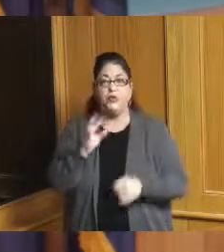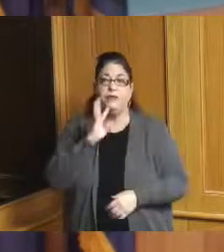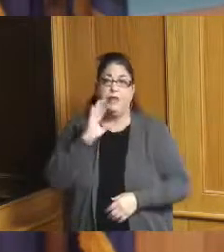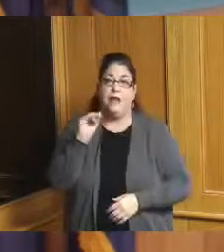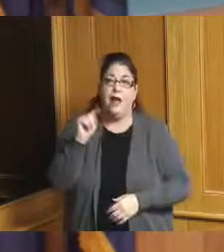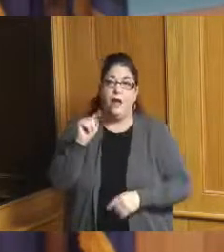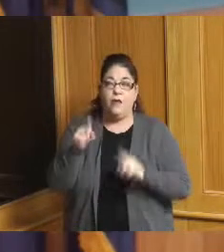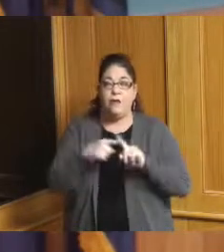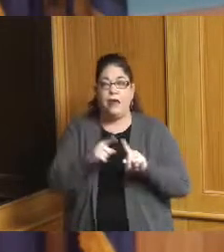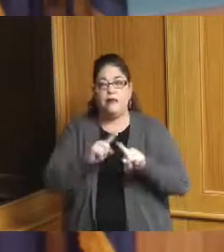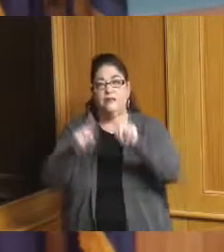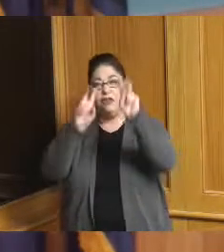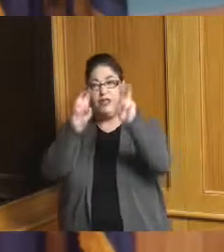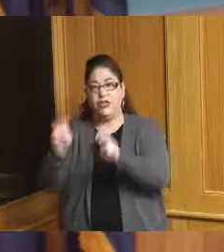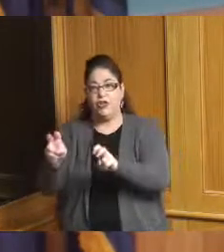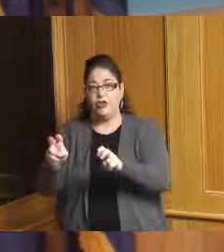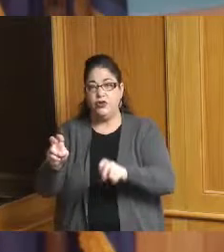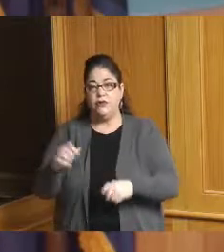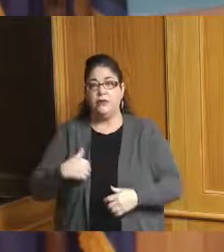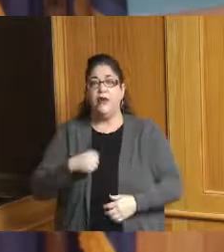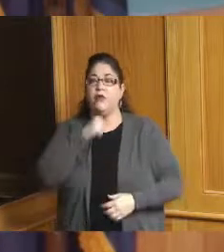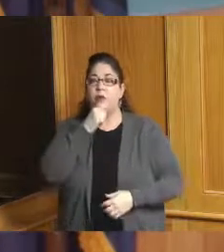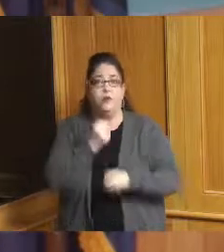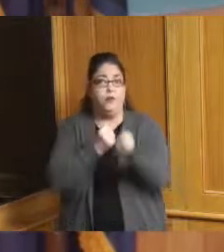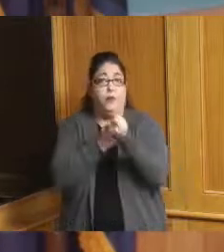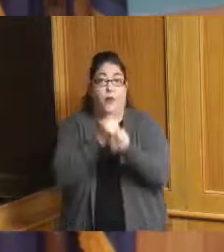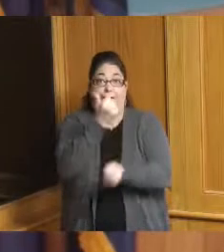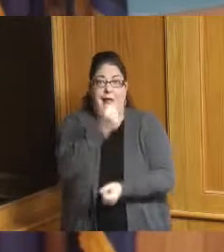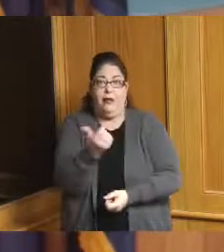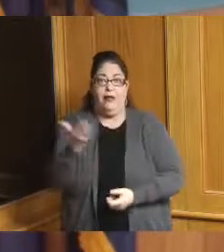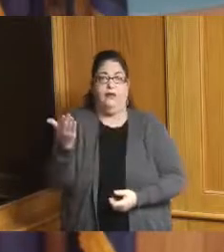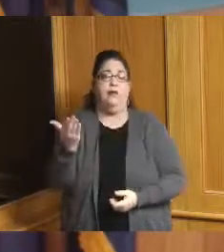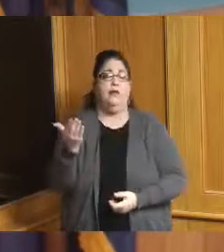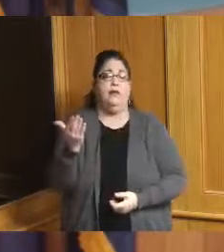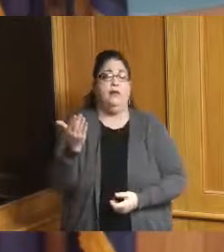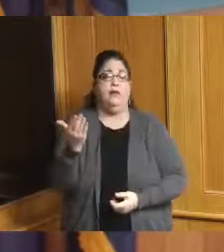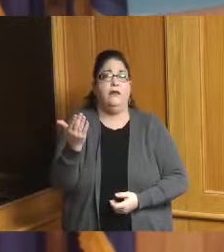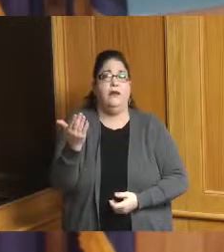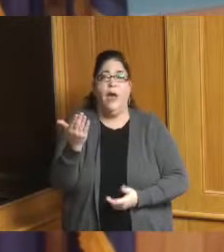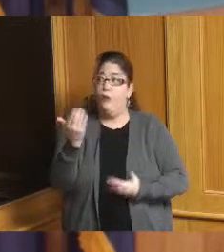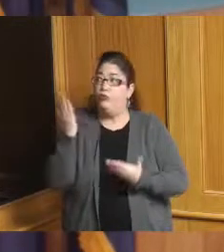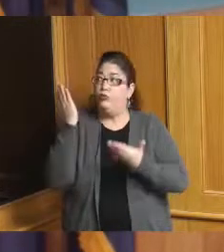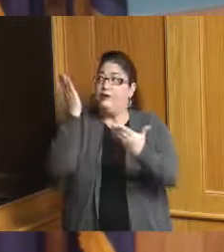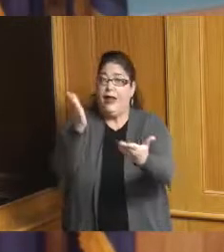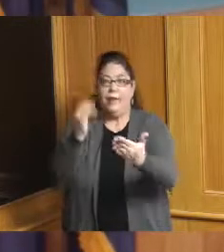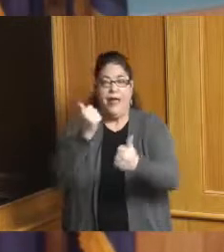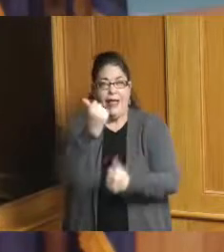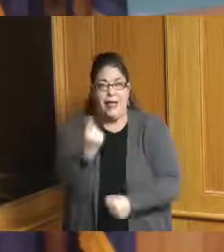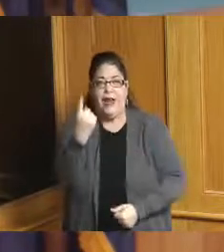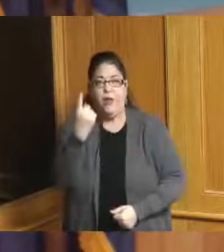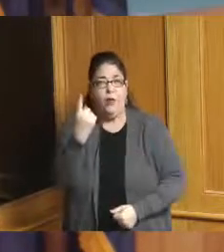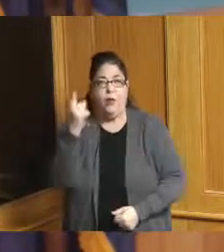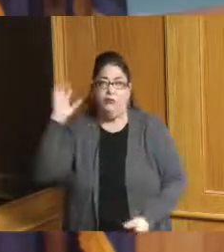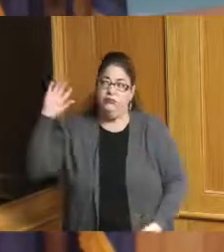certainly don't re I don't support anything presented by anybody over my 20 years of being